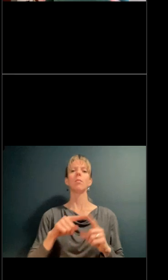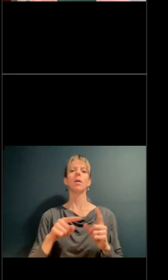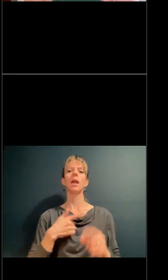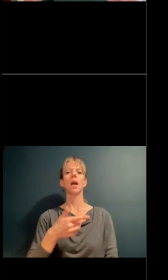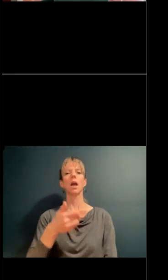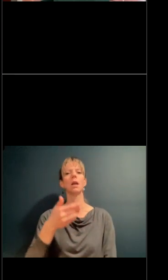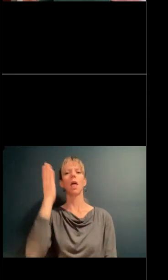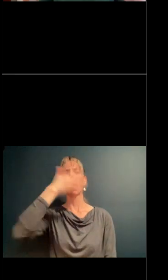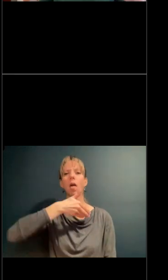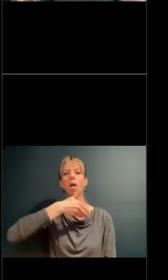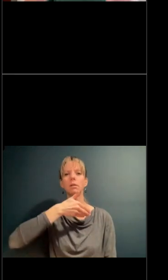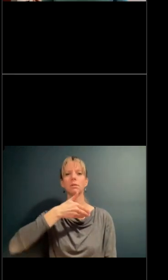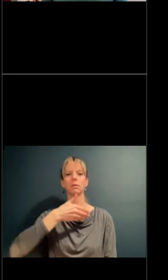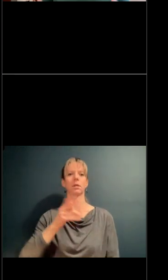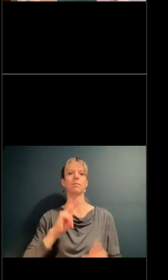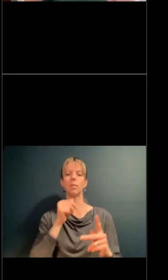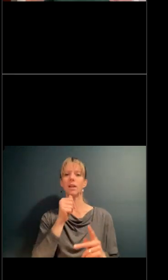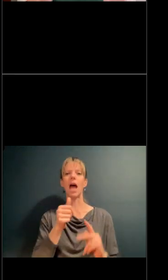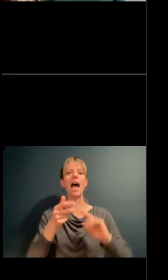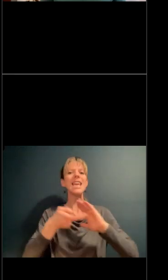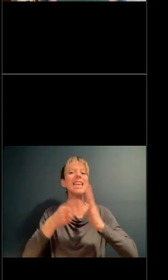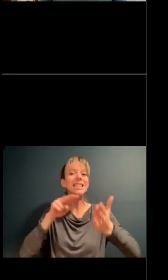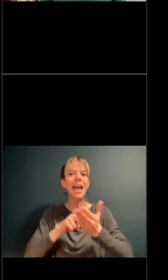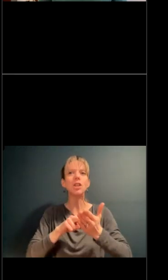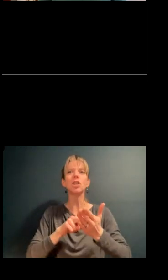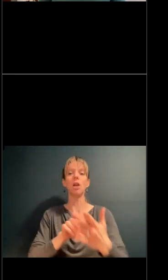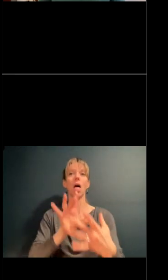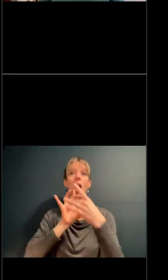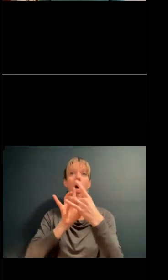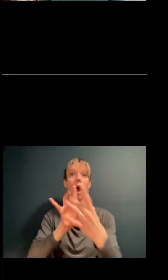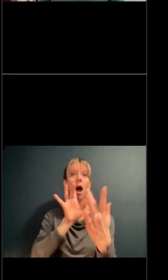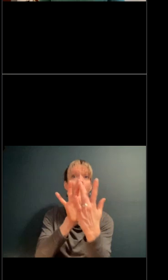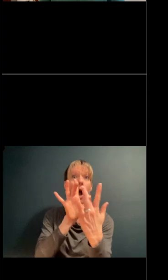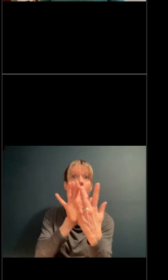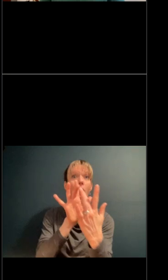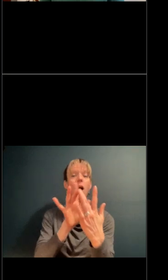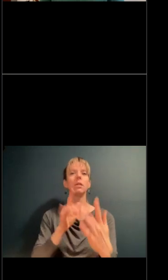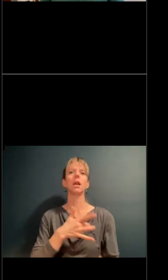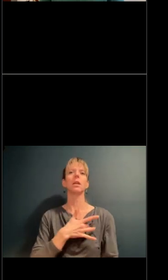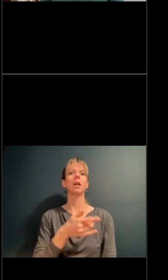It's when people aren't intentionally reaching out, they inadvertently leave people out.